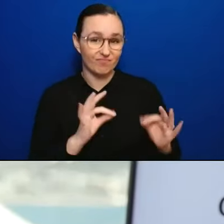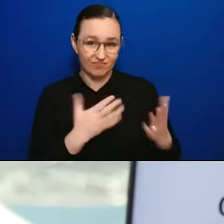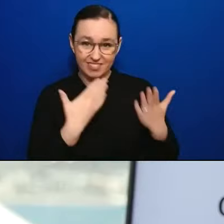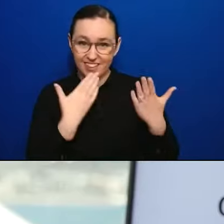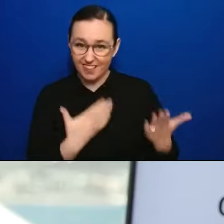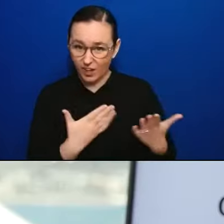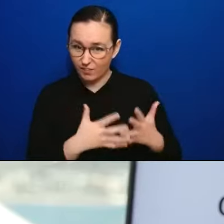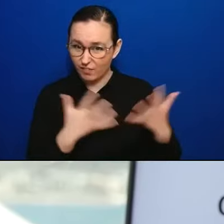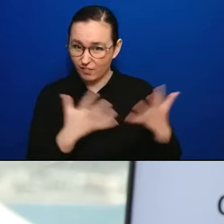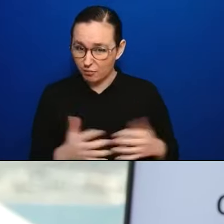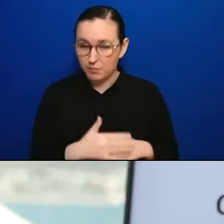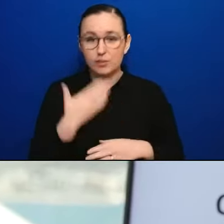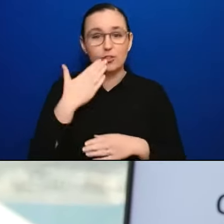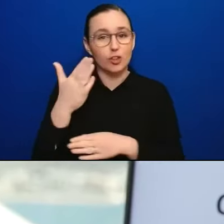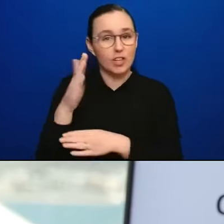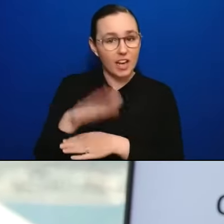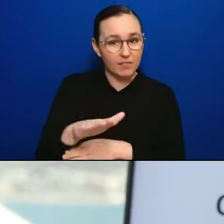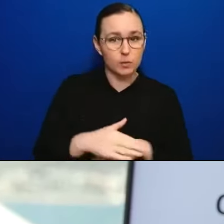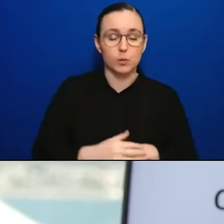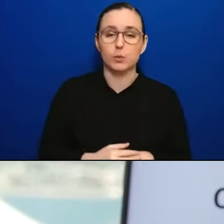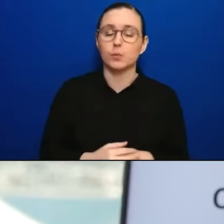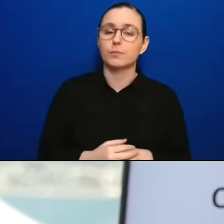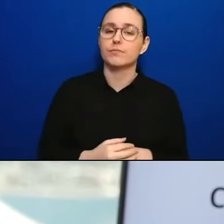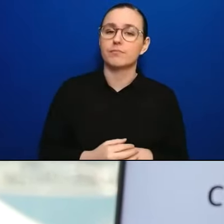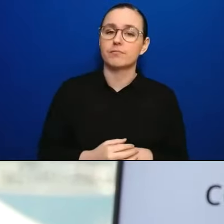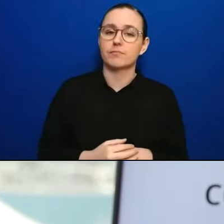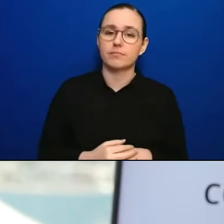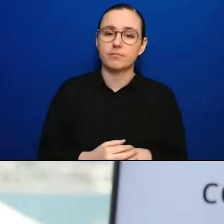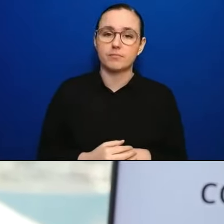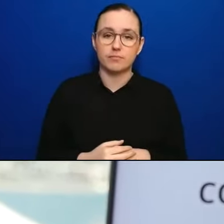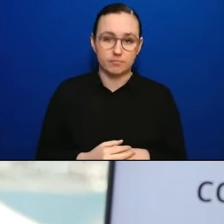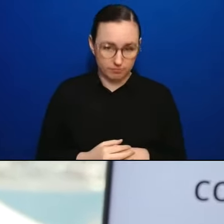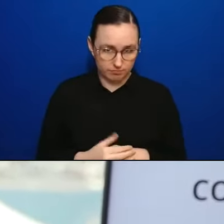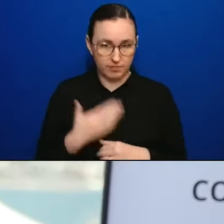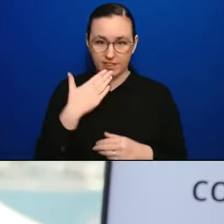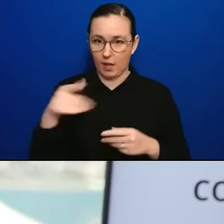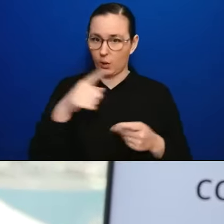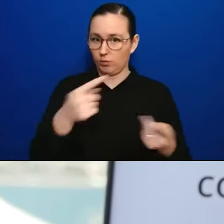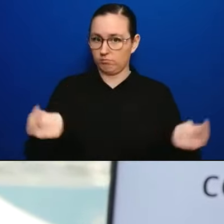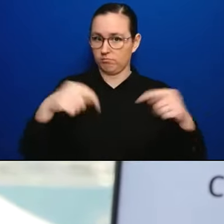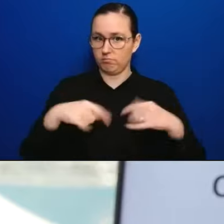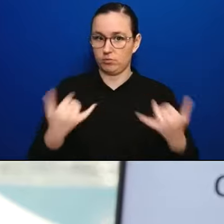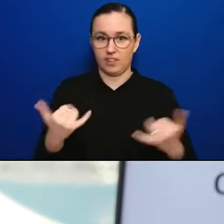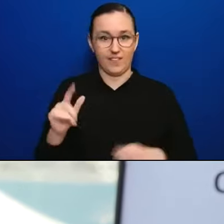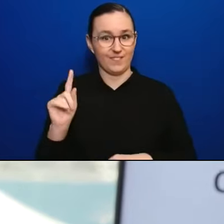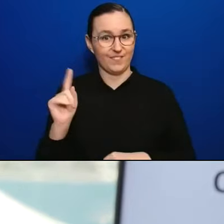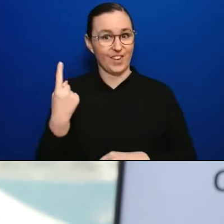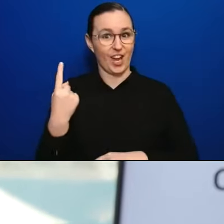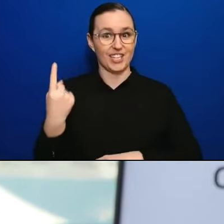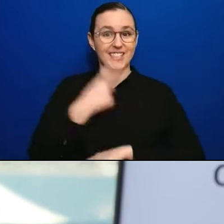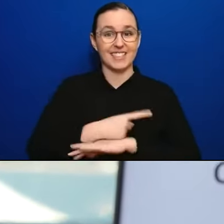Dr. Bonnie Henry.